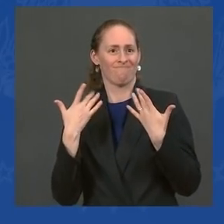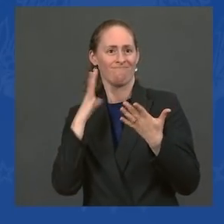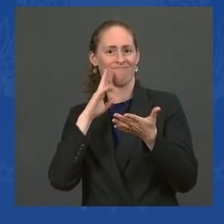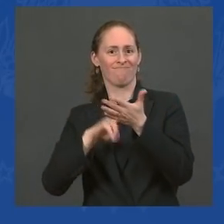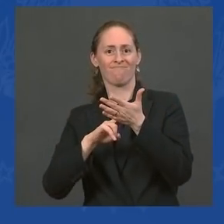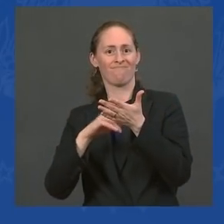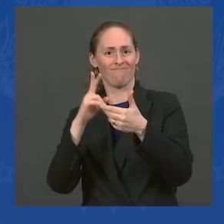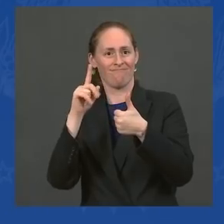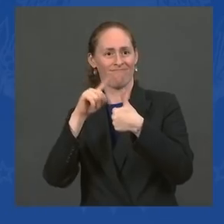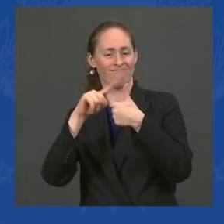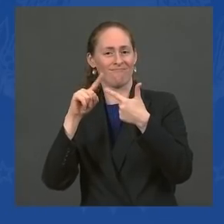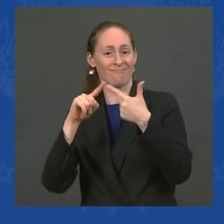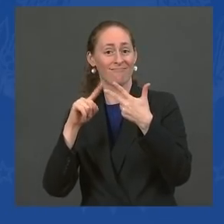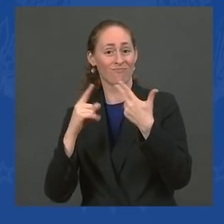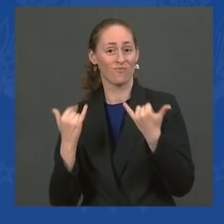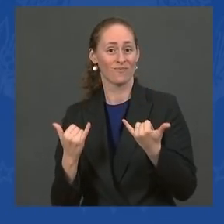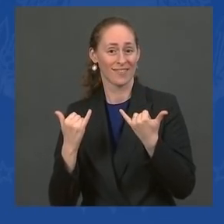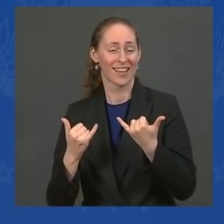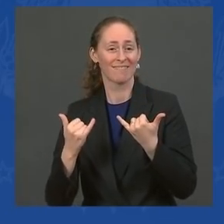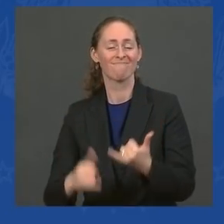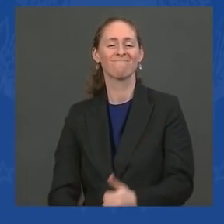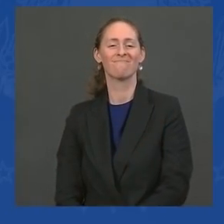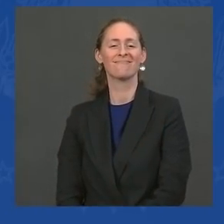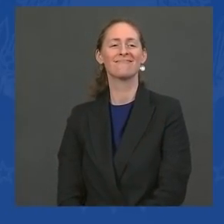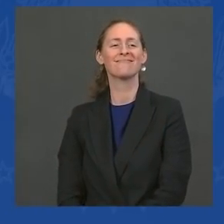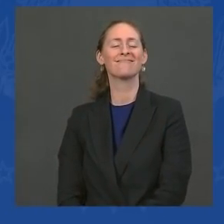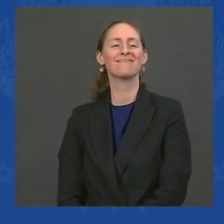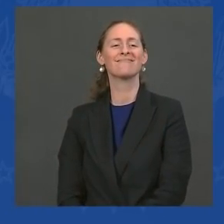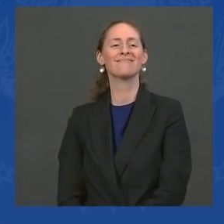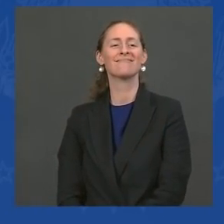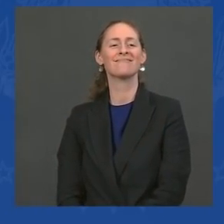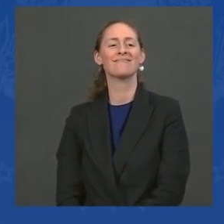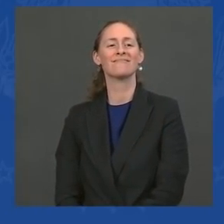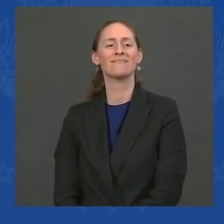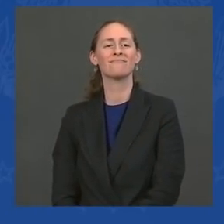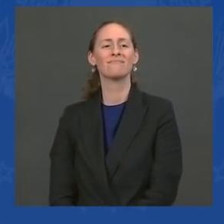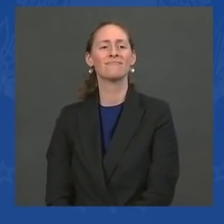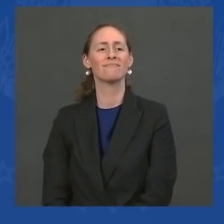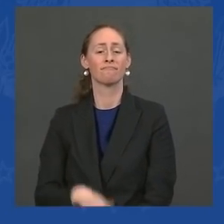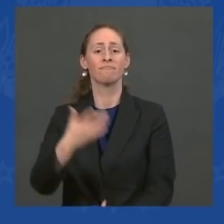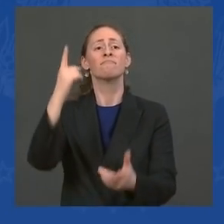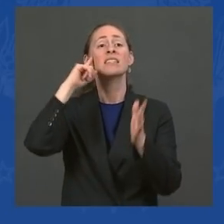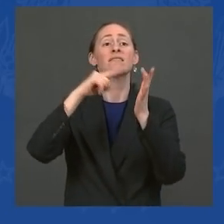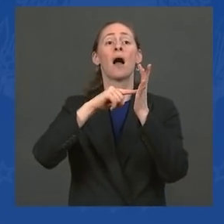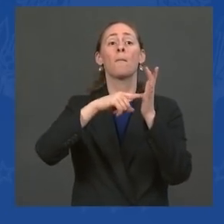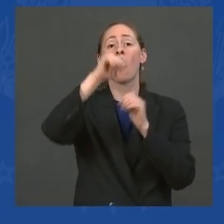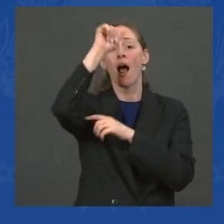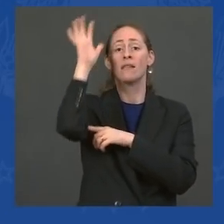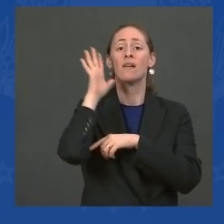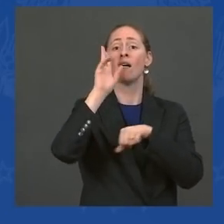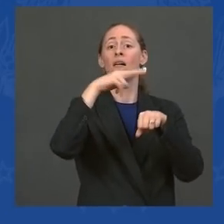the Tongass National Forest in Alaska, which I -- which I've had the great honor to visit.